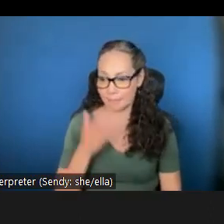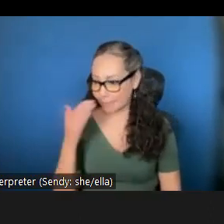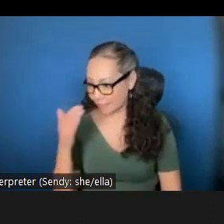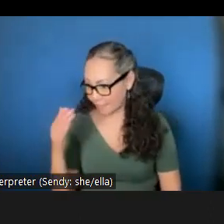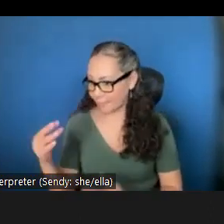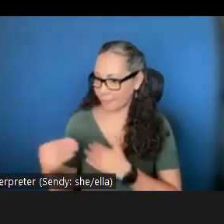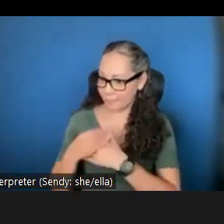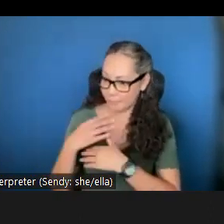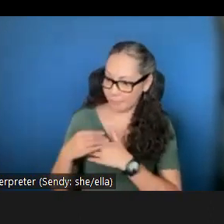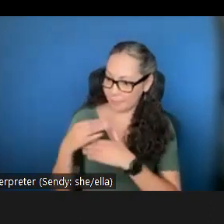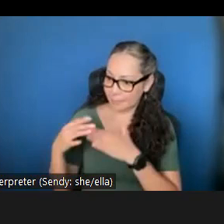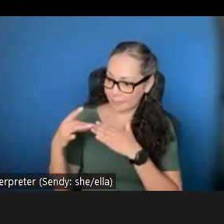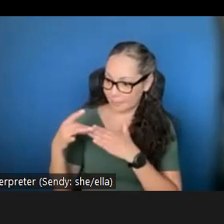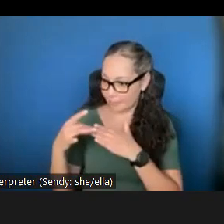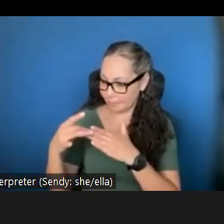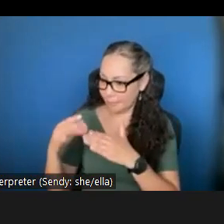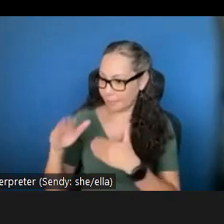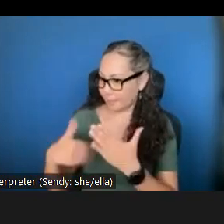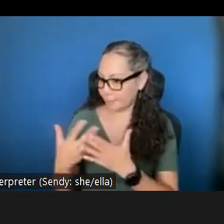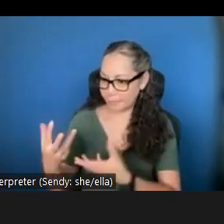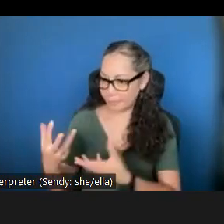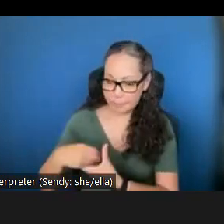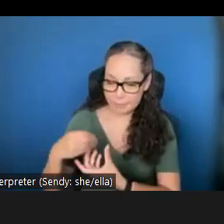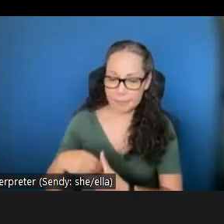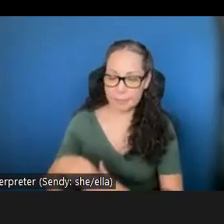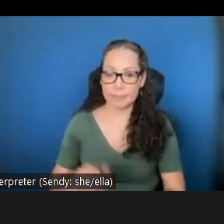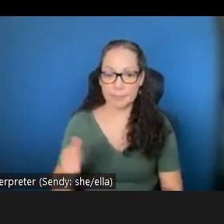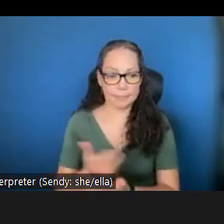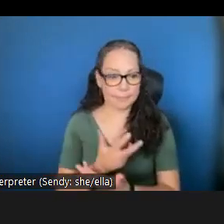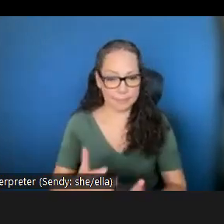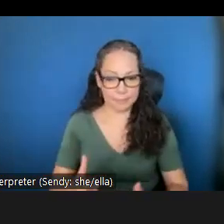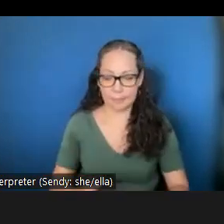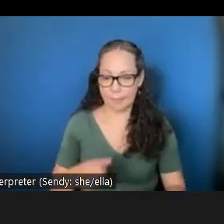really um and all of your participation on all of the sustainability work groups and all of